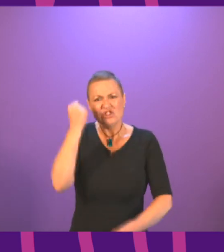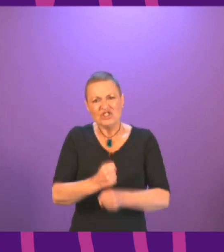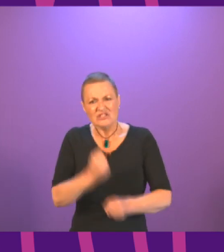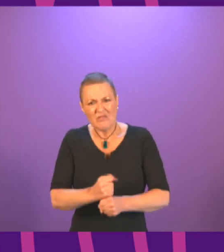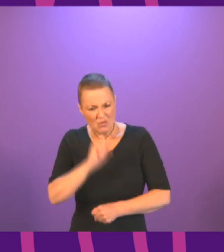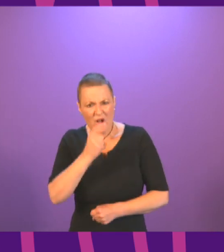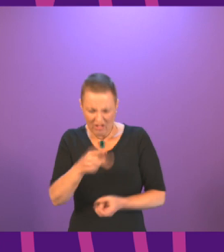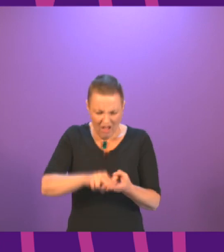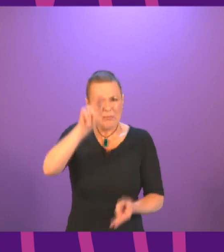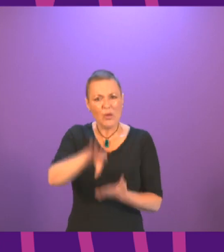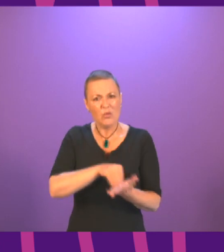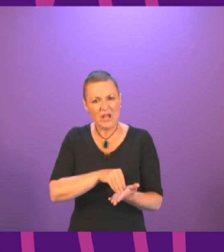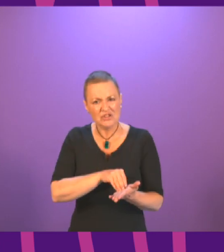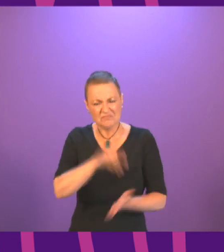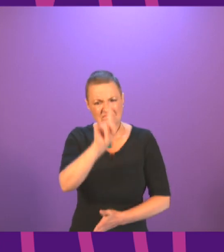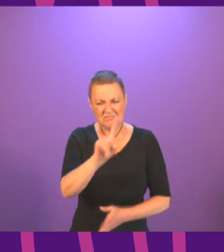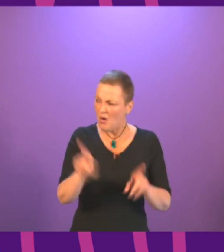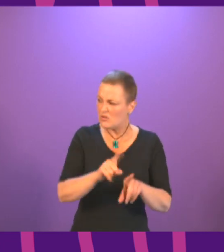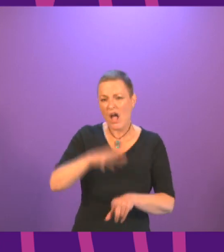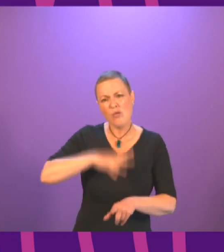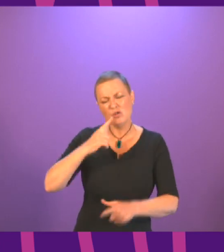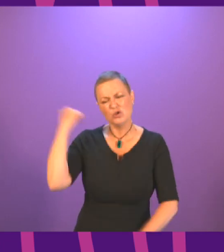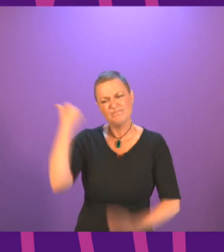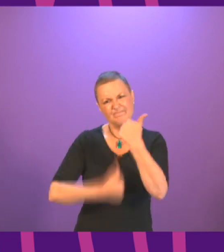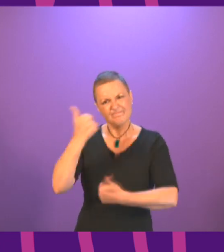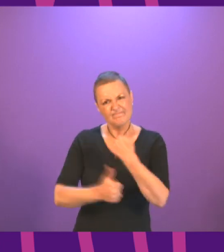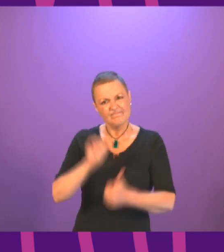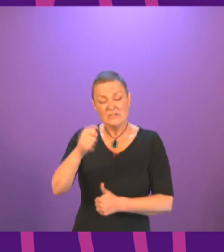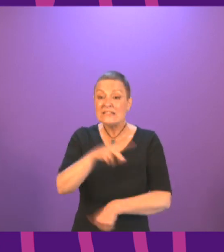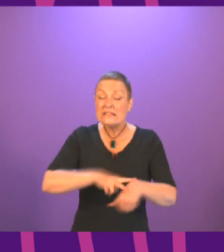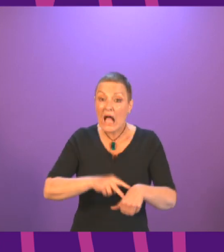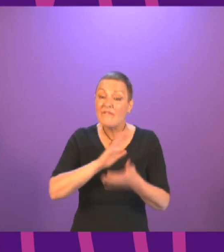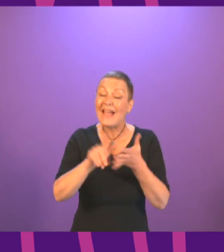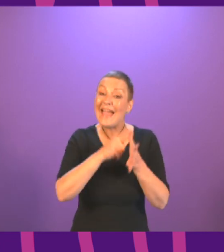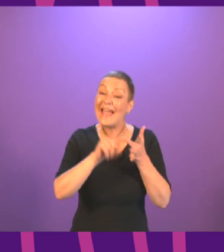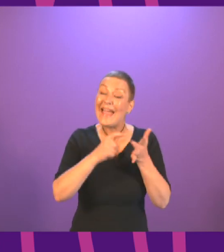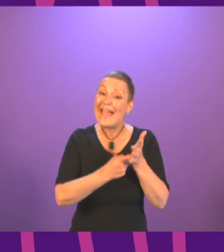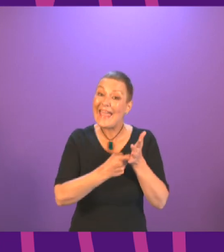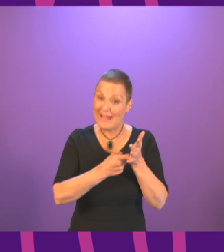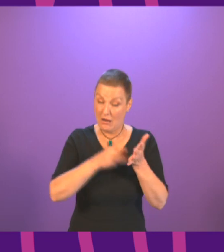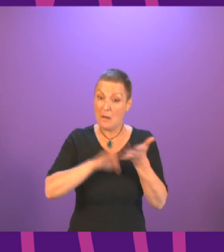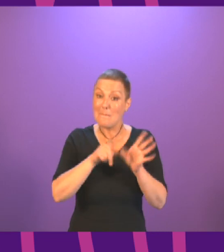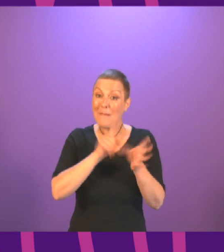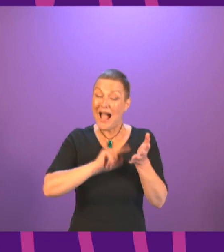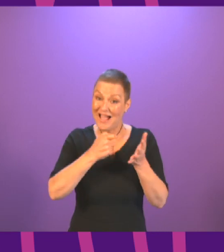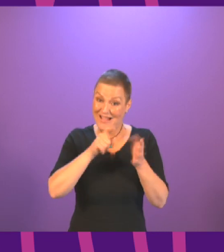Speaking of heroes, I also want to pay tribute to University Hospital Hairmyres staff for their brave response to a serious fire on a Covid ward last week.